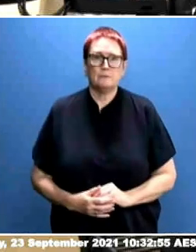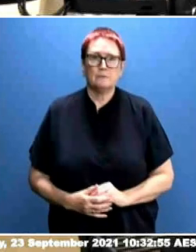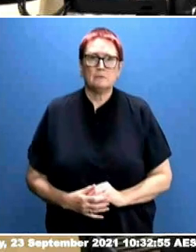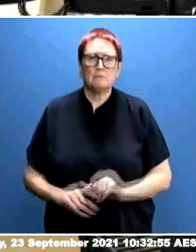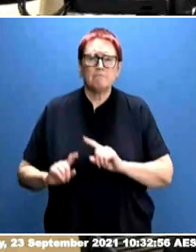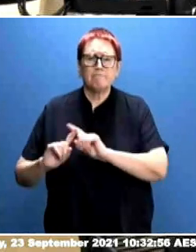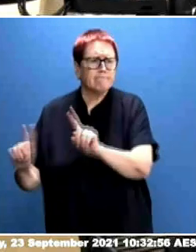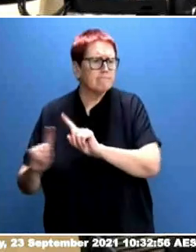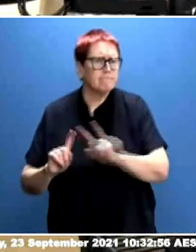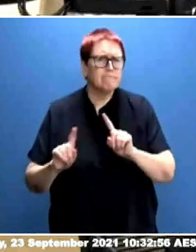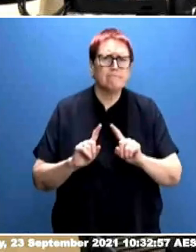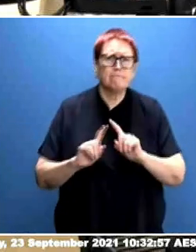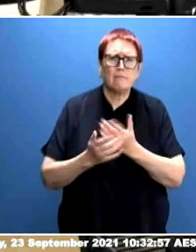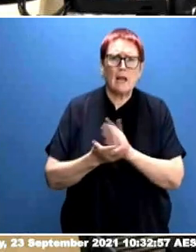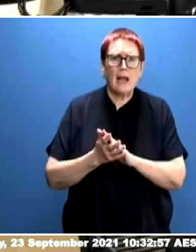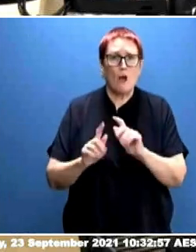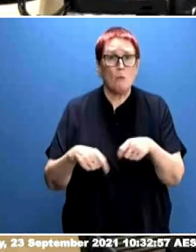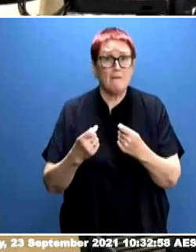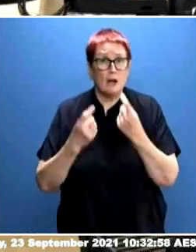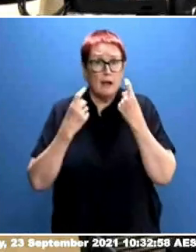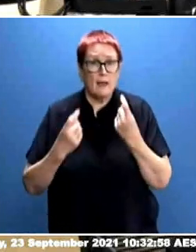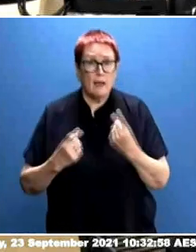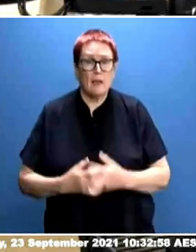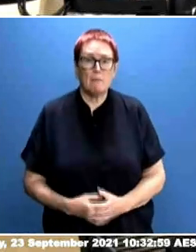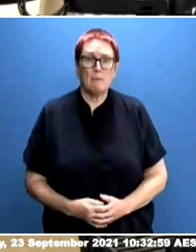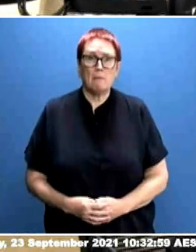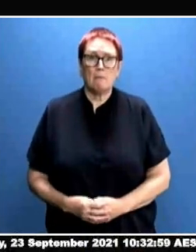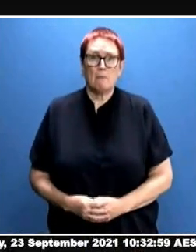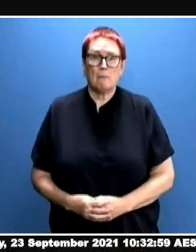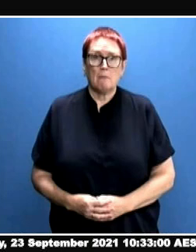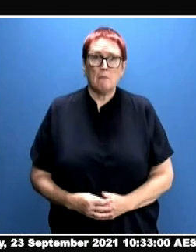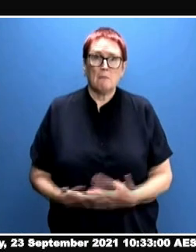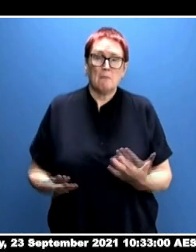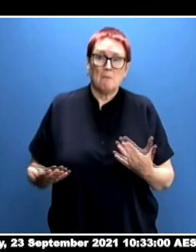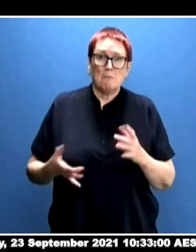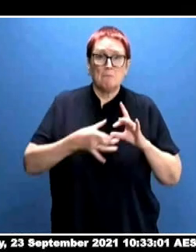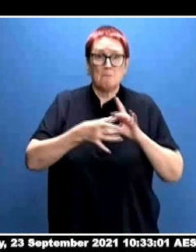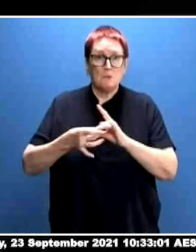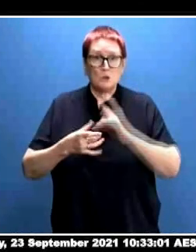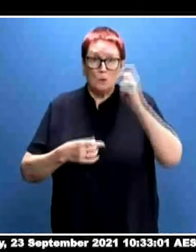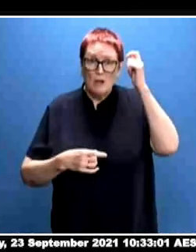these are --- do we understand these as being theoretical conceptualisations